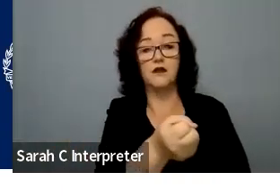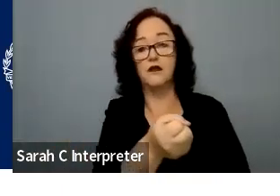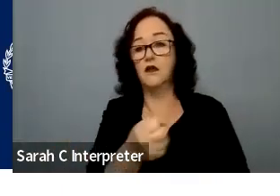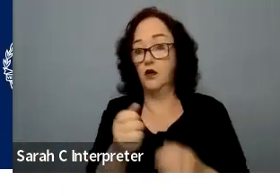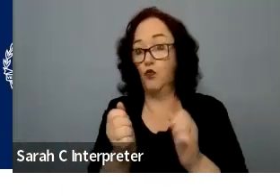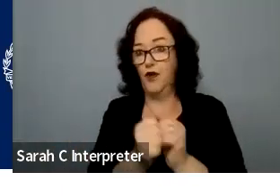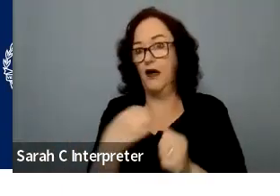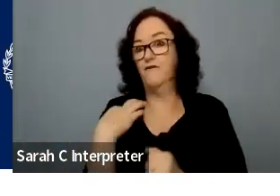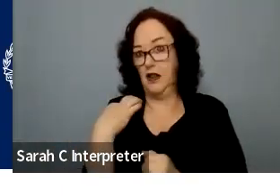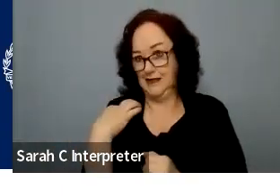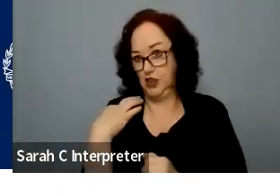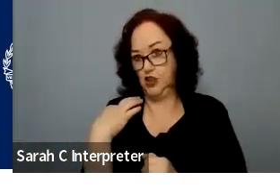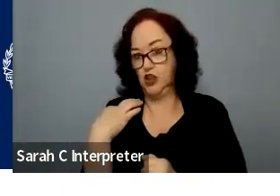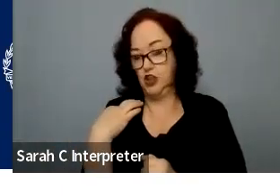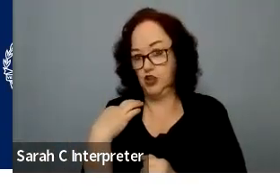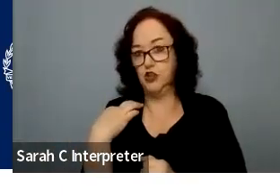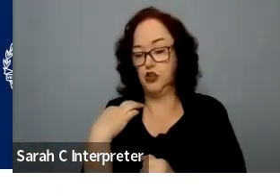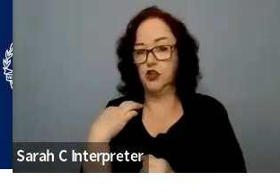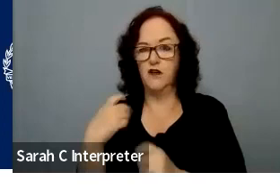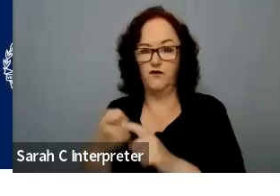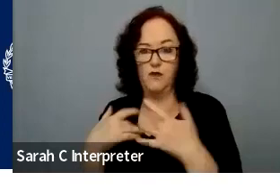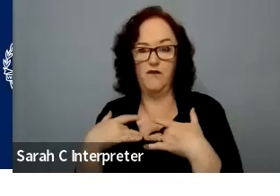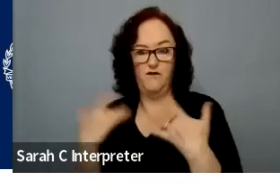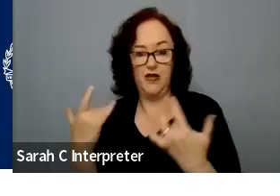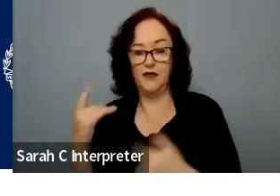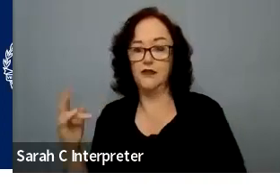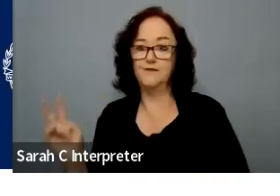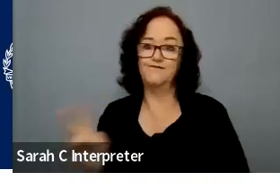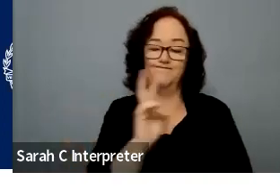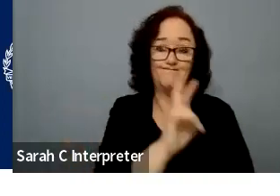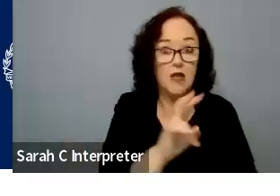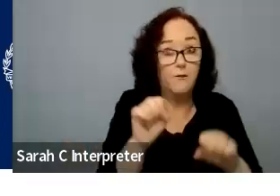you know this event with a probable fractured lower leg given how how his leg looked,